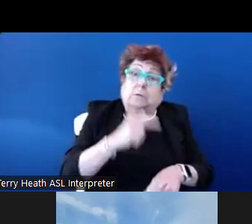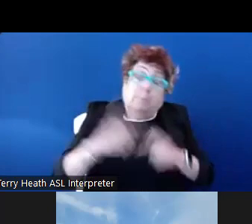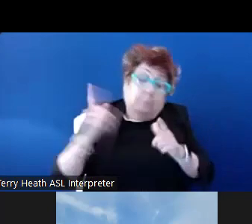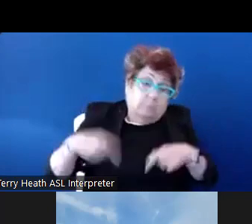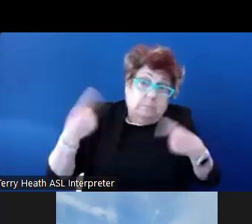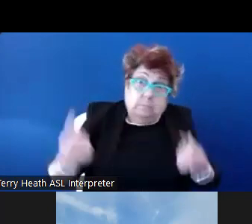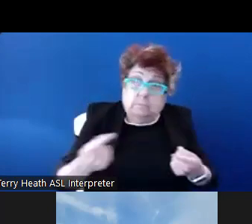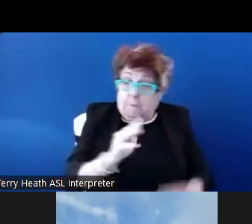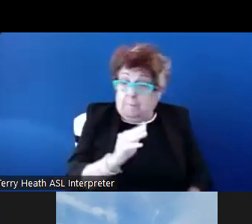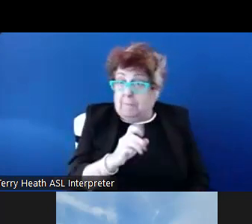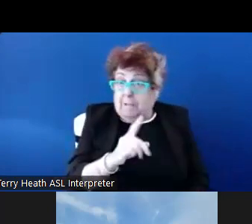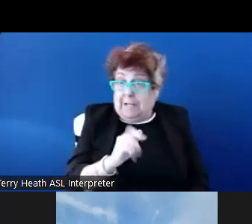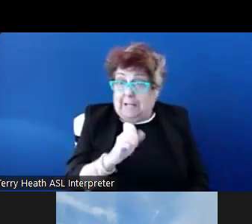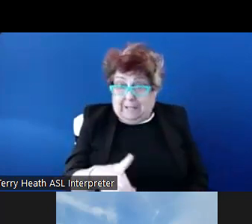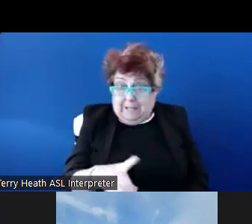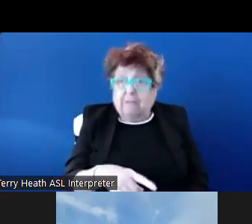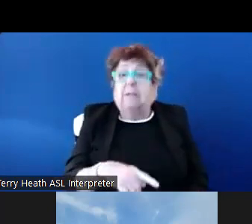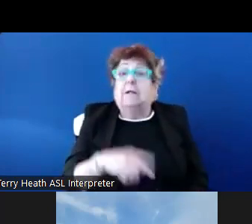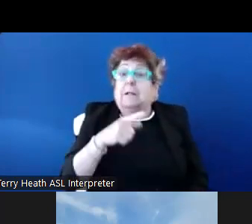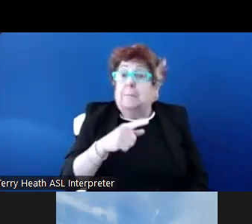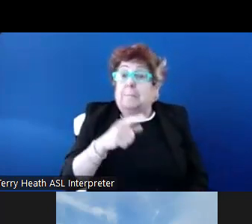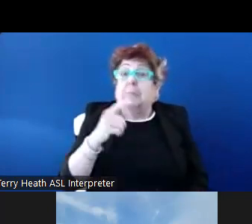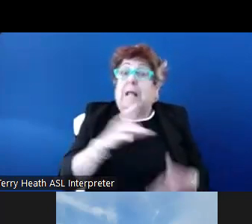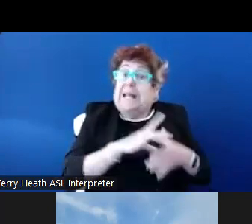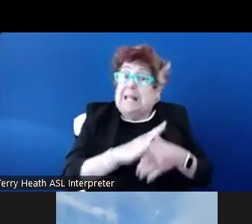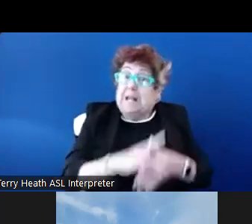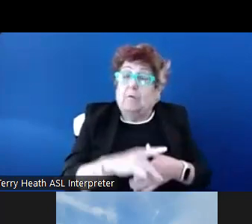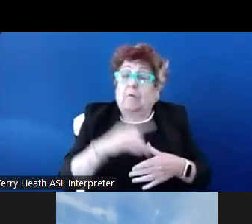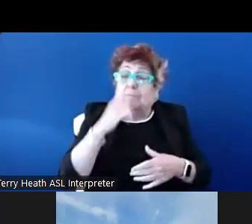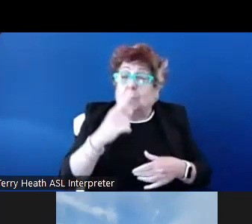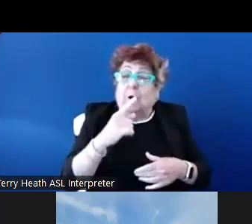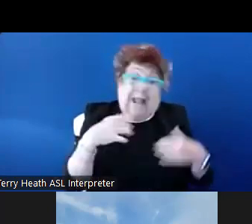on linkages between health and social factors. And we have seen time